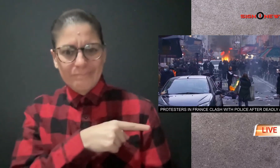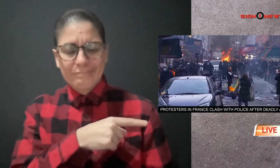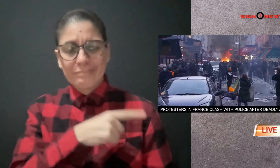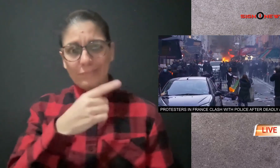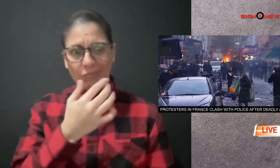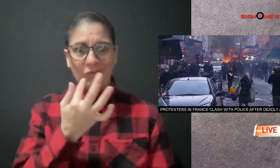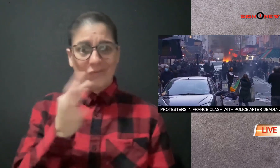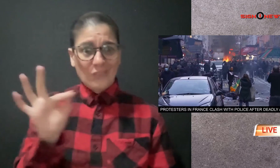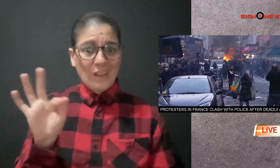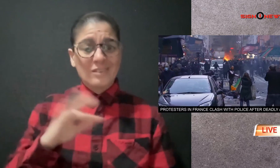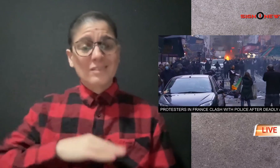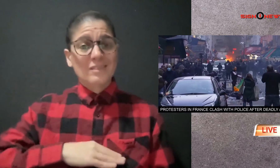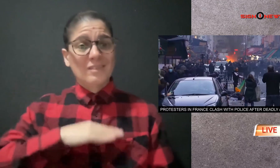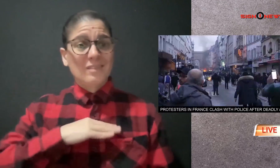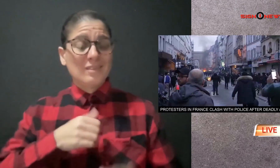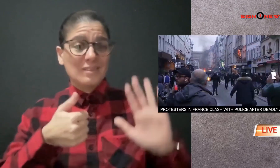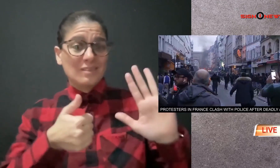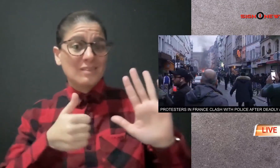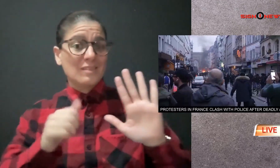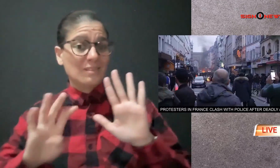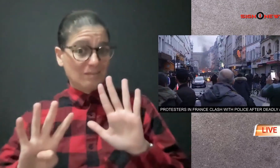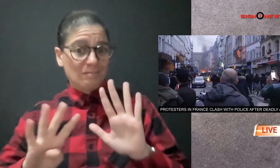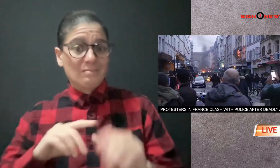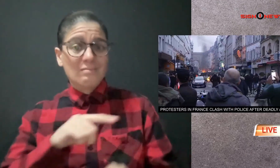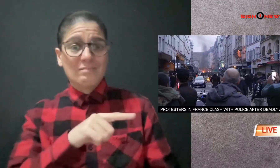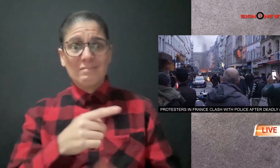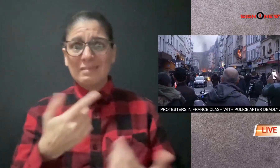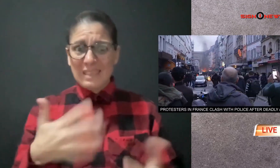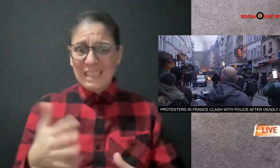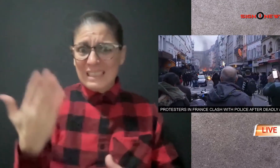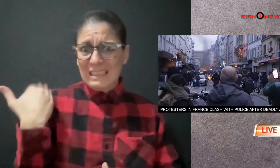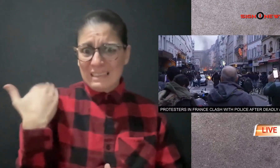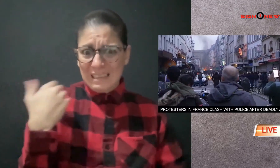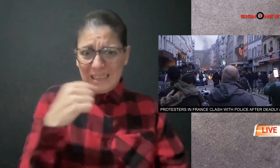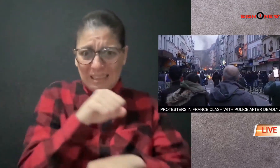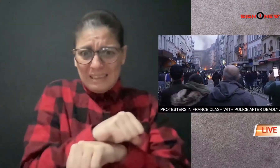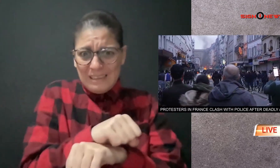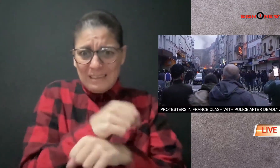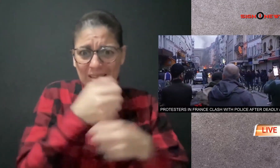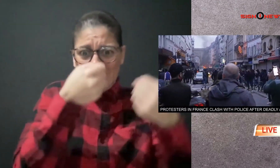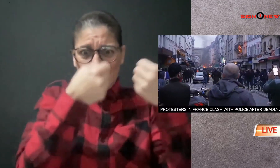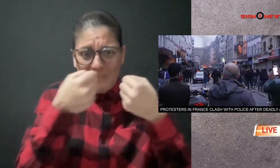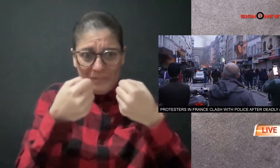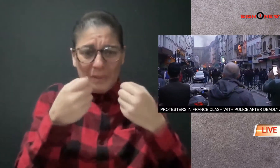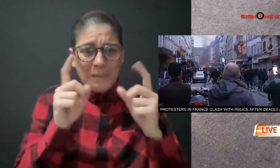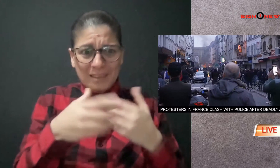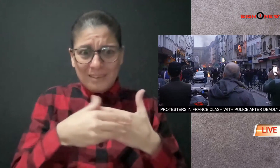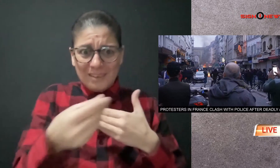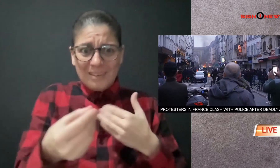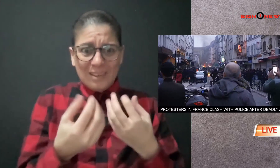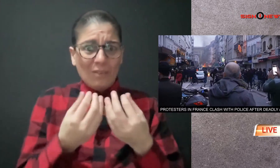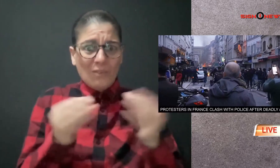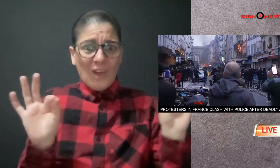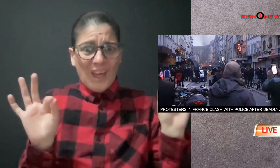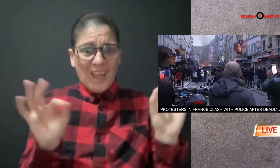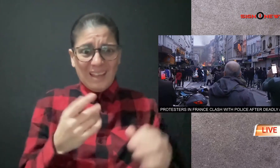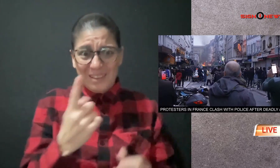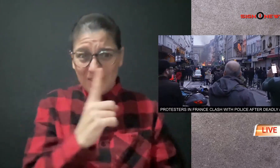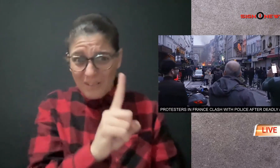police caught a suspect a 69-year-old Frenchman who got out of jail only 11 days before for